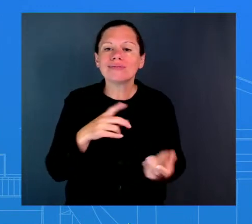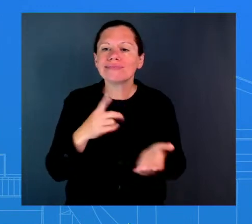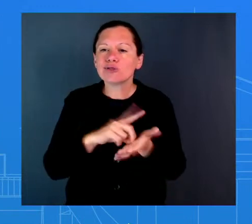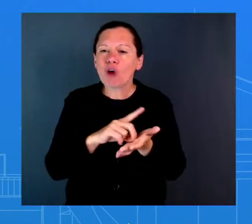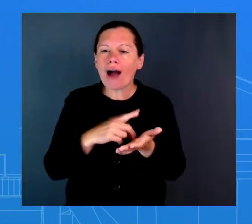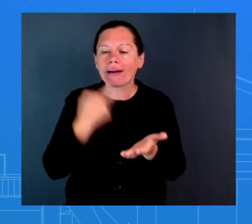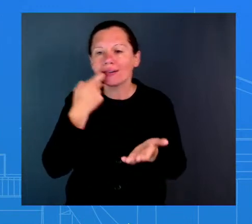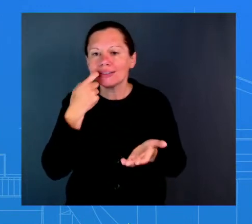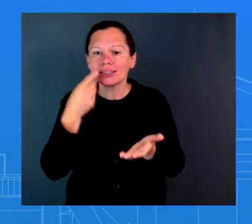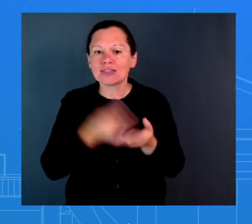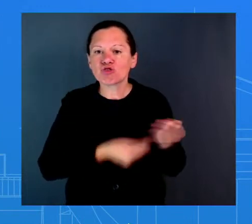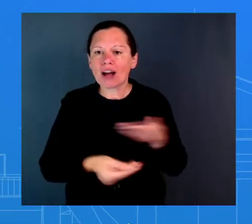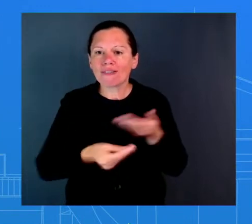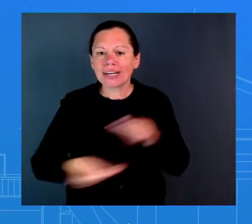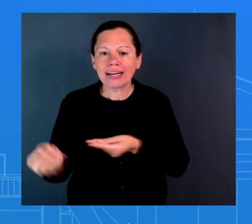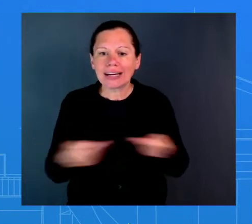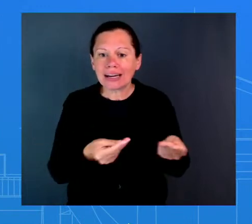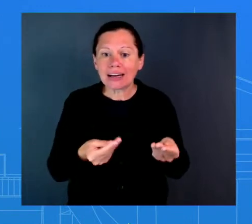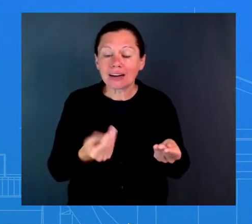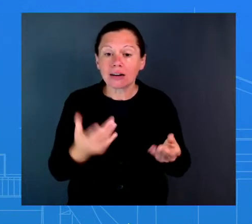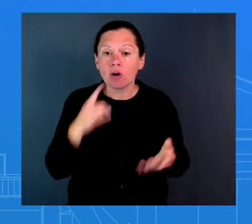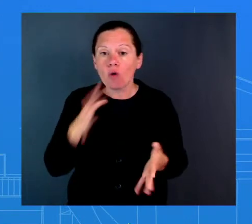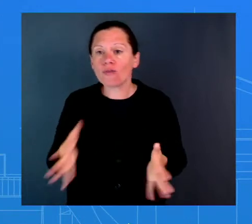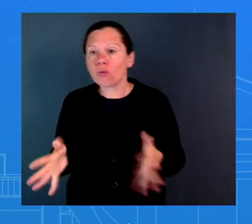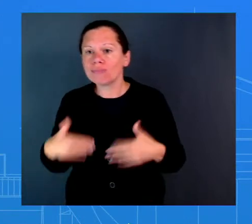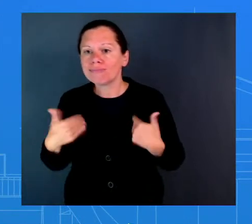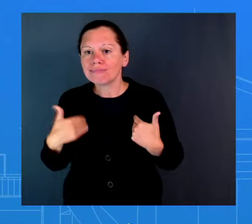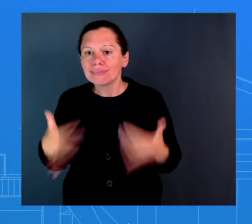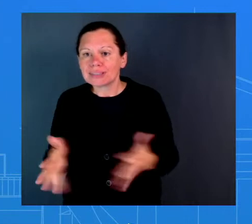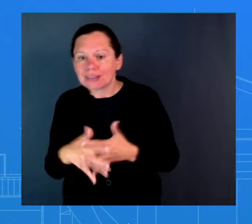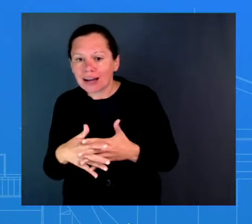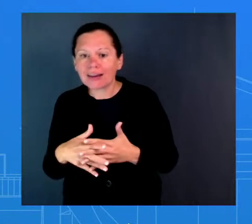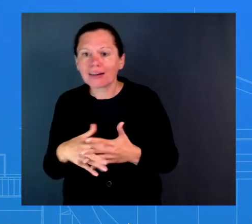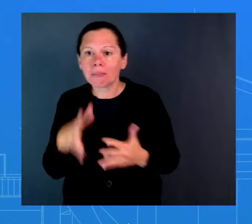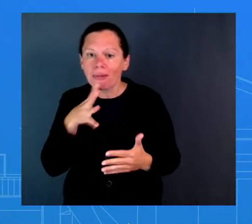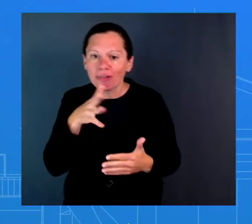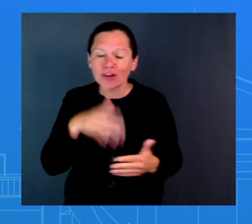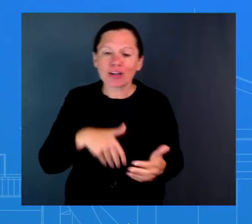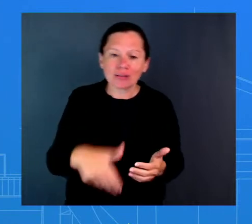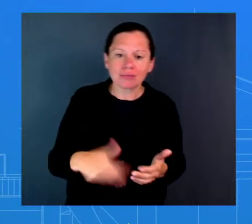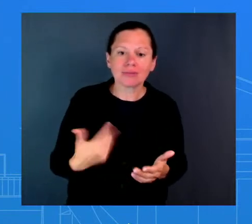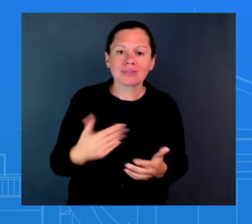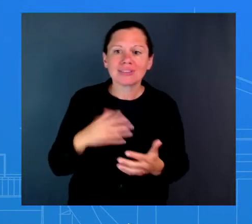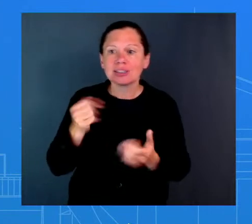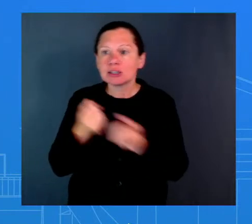and to support Ukraine. All this while pushing for more trickle-down tax cuts